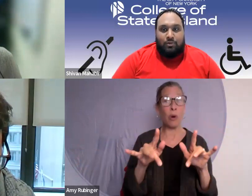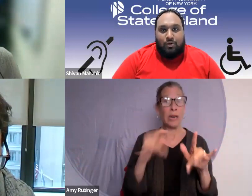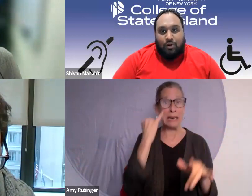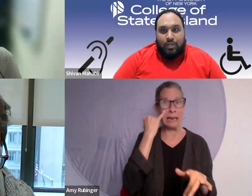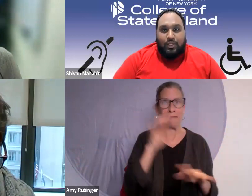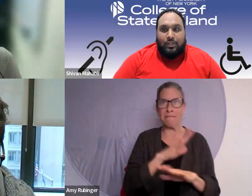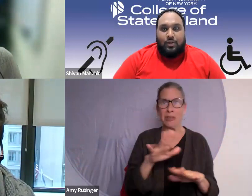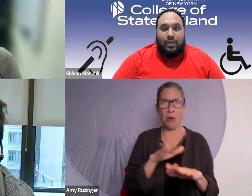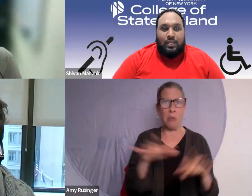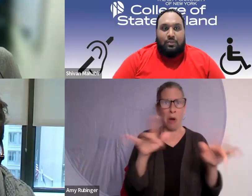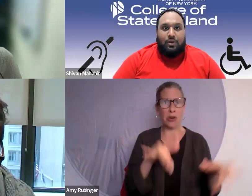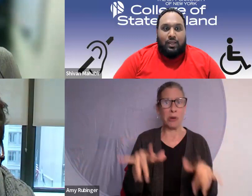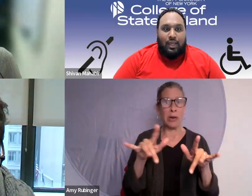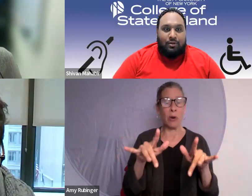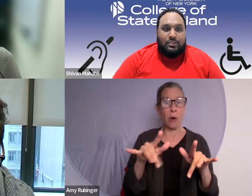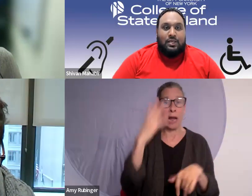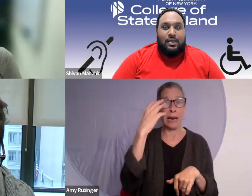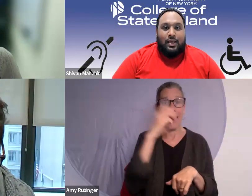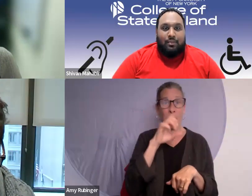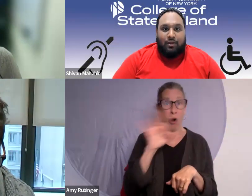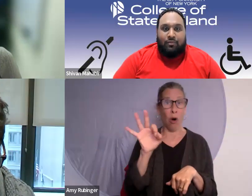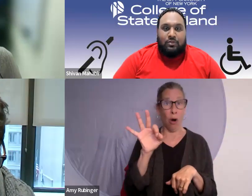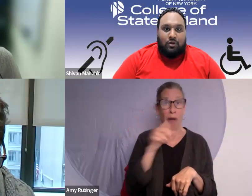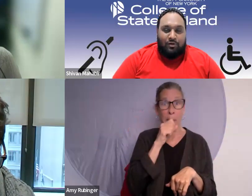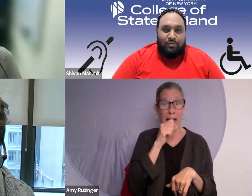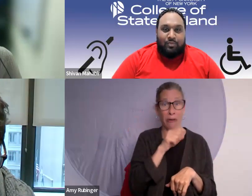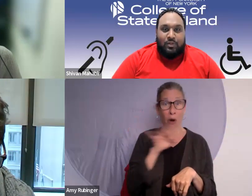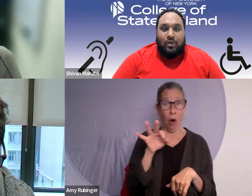be recorded, you may keep your cameras and microphones off,